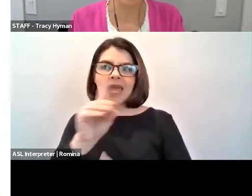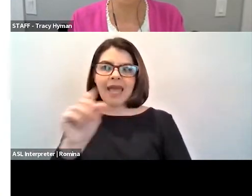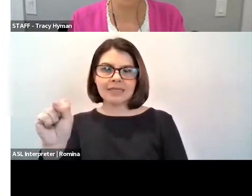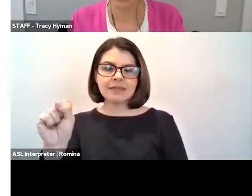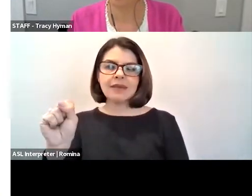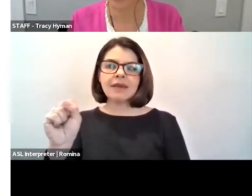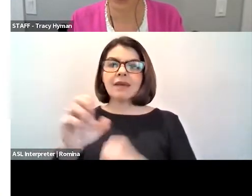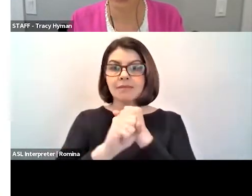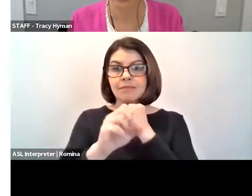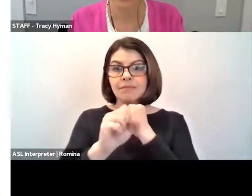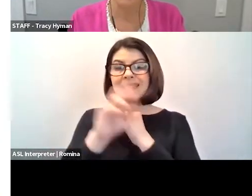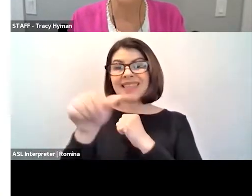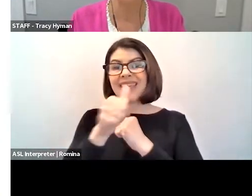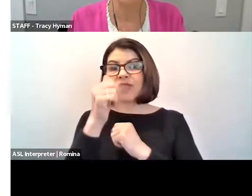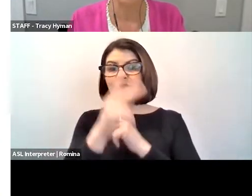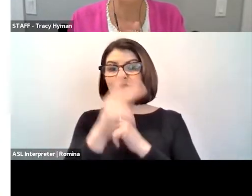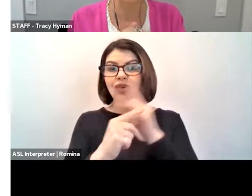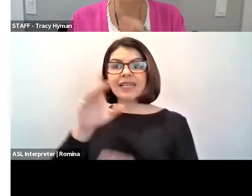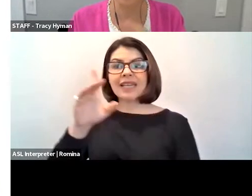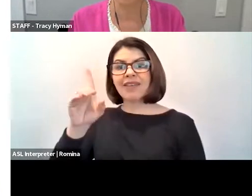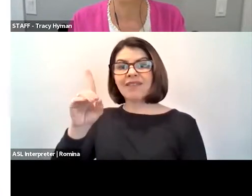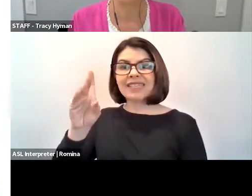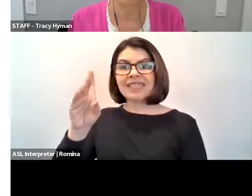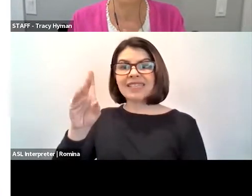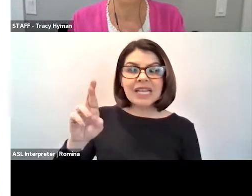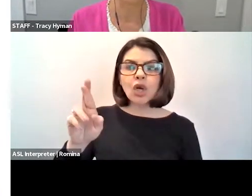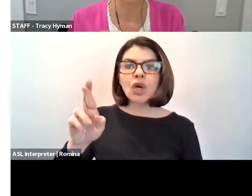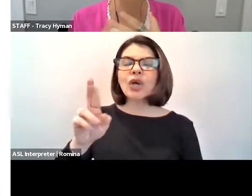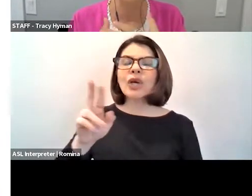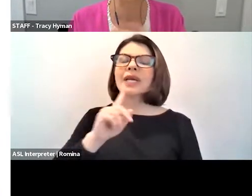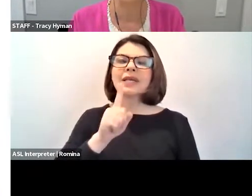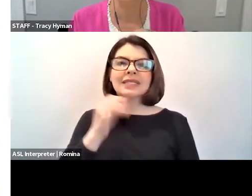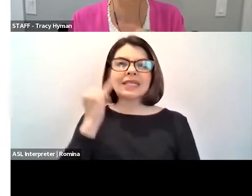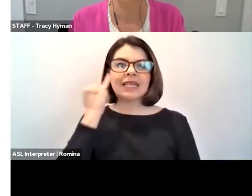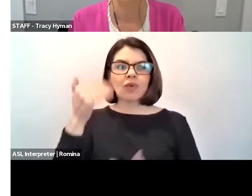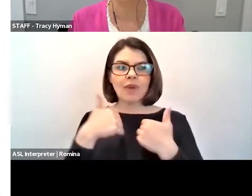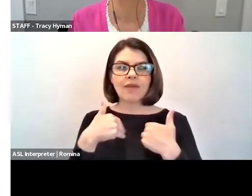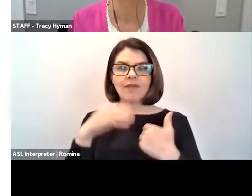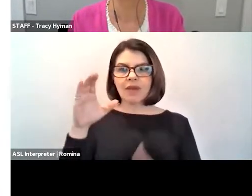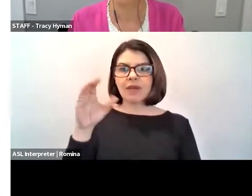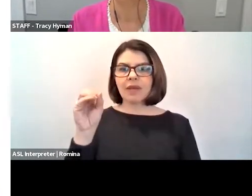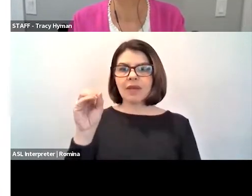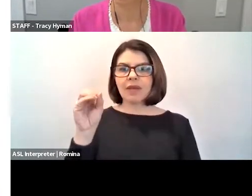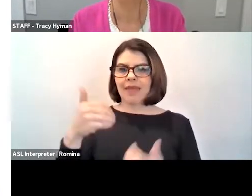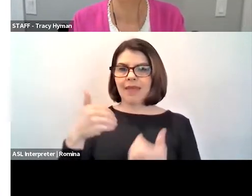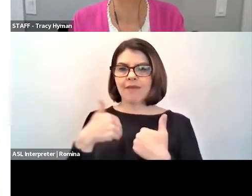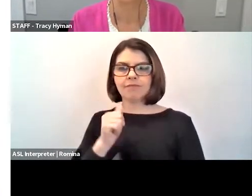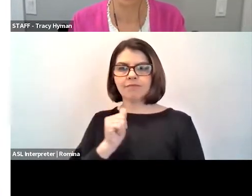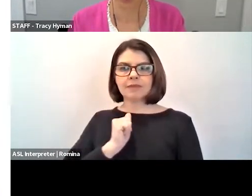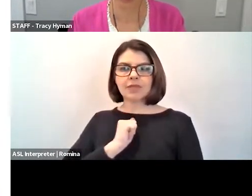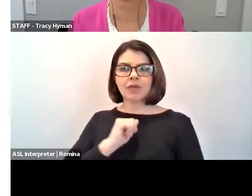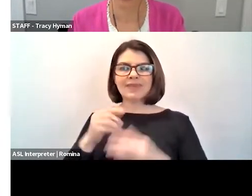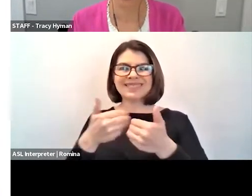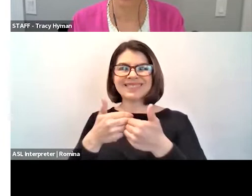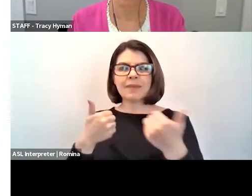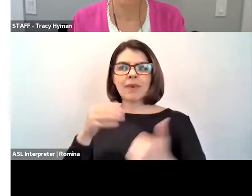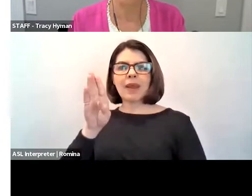The other type of dealer is when you have a company that has its own brand company stores